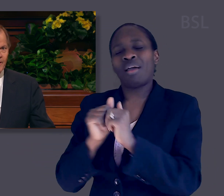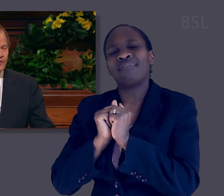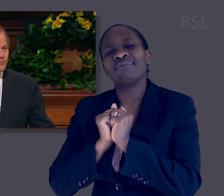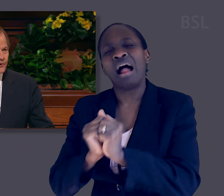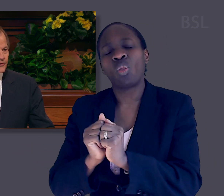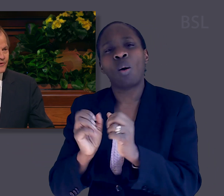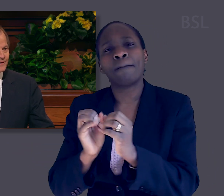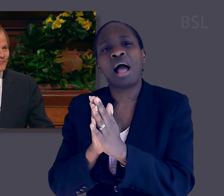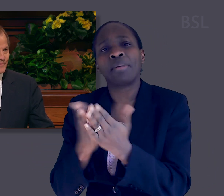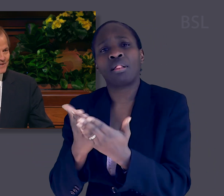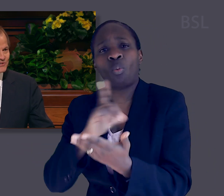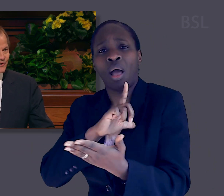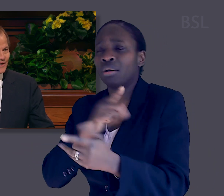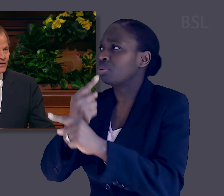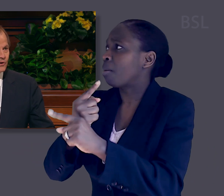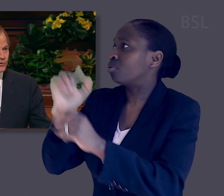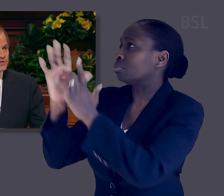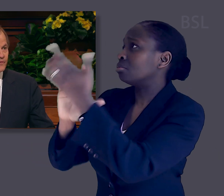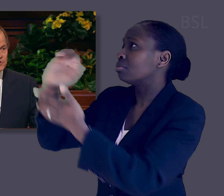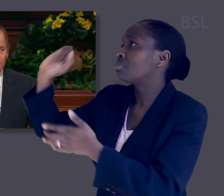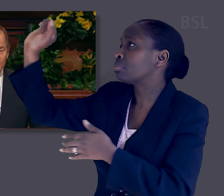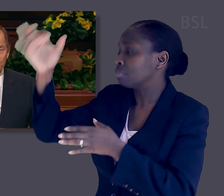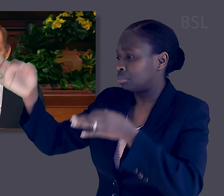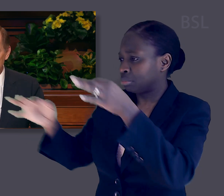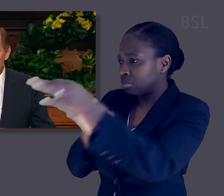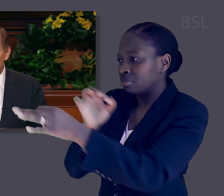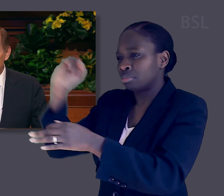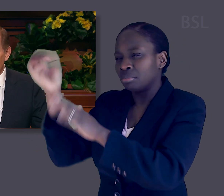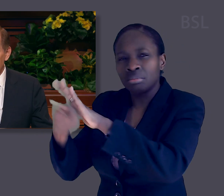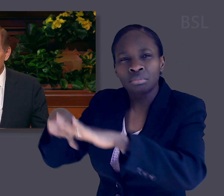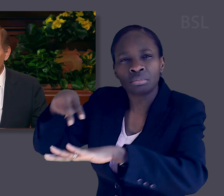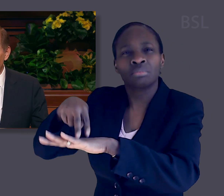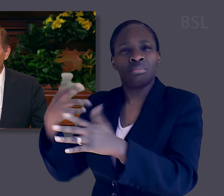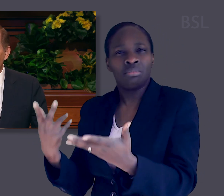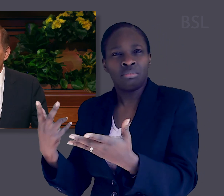the birth, ministry, Crucifixion, and Resurrection of Jesus Christ.